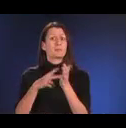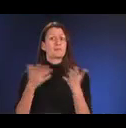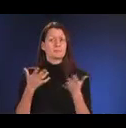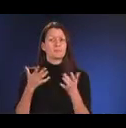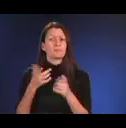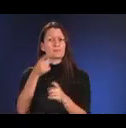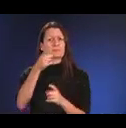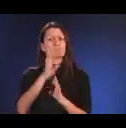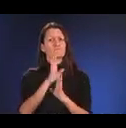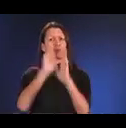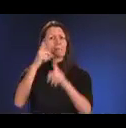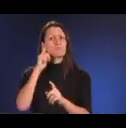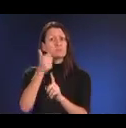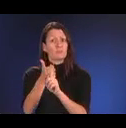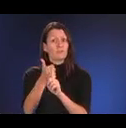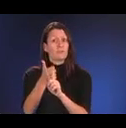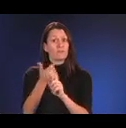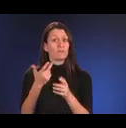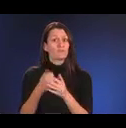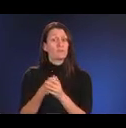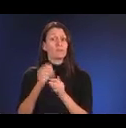When people speak up for themselves, that is called self-advocacy.